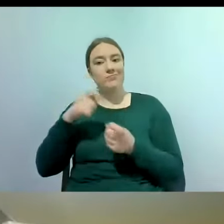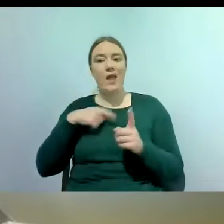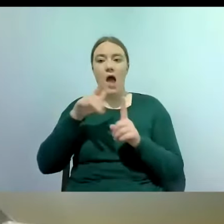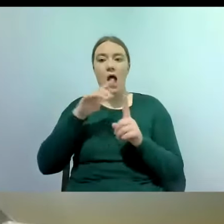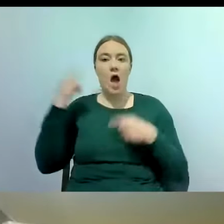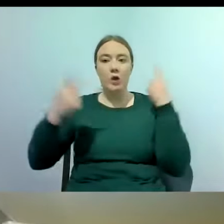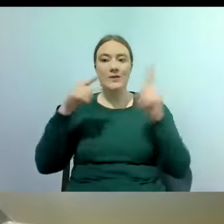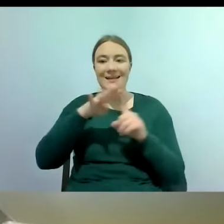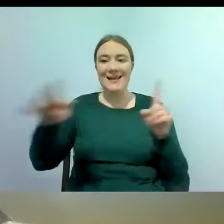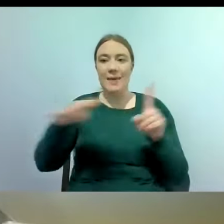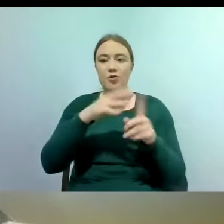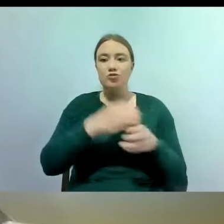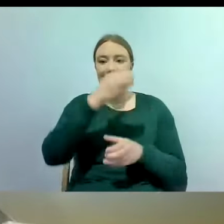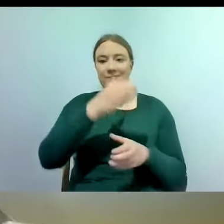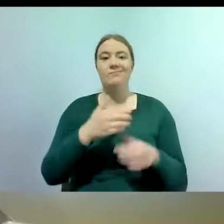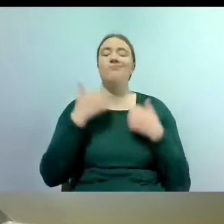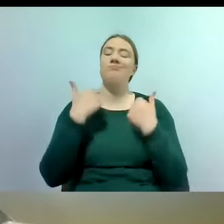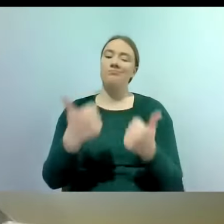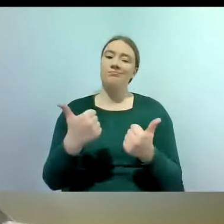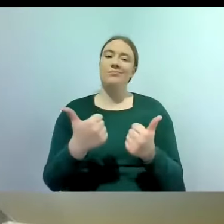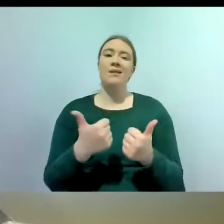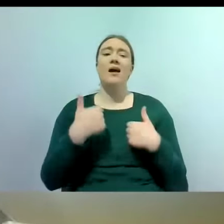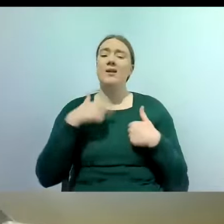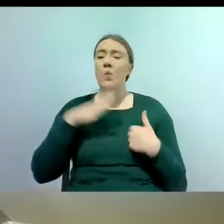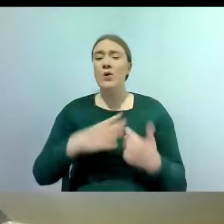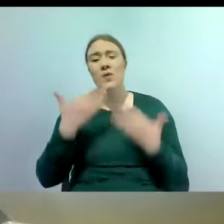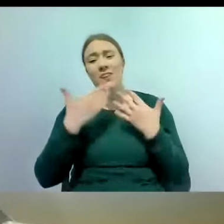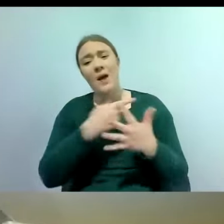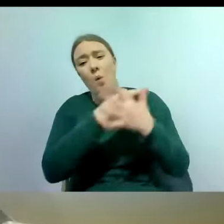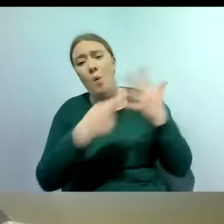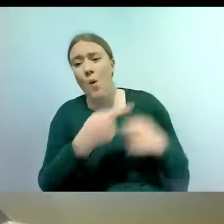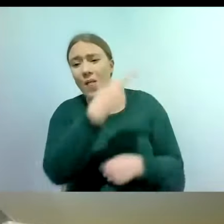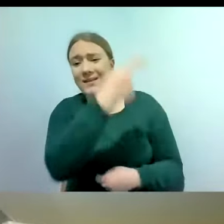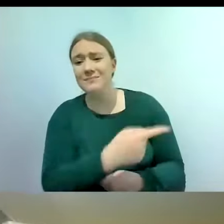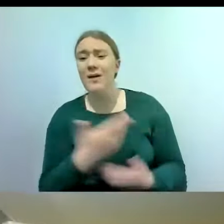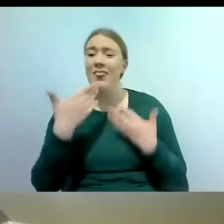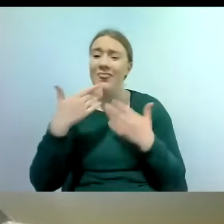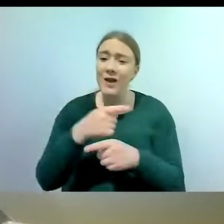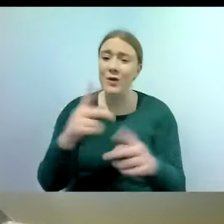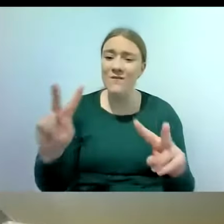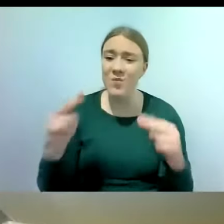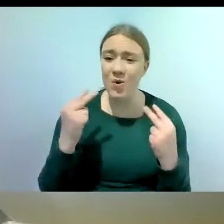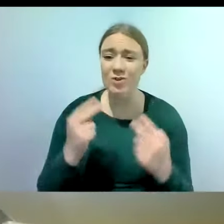and that just leaves me to thank all these people and thank you for listening and i know